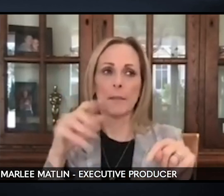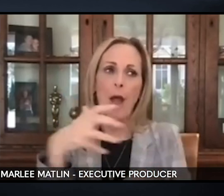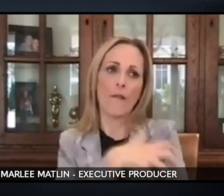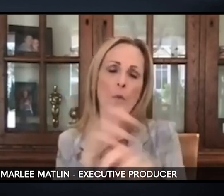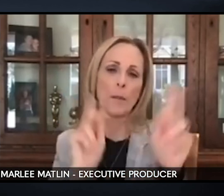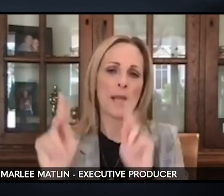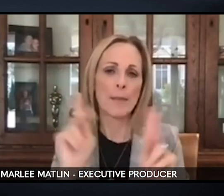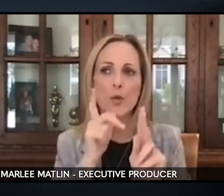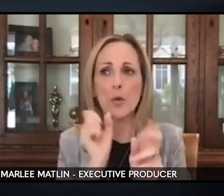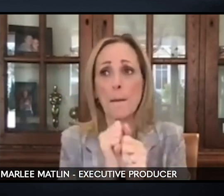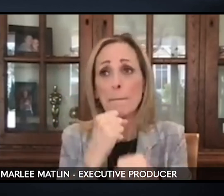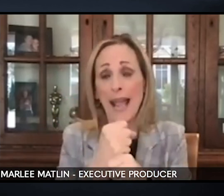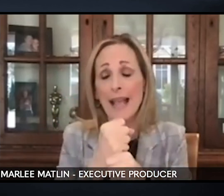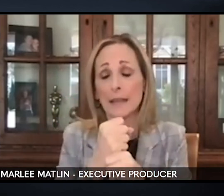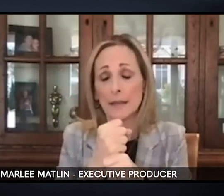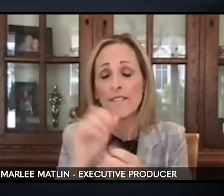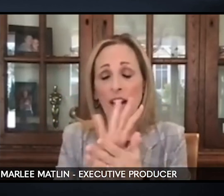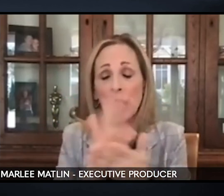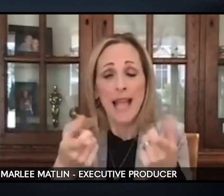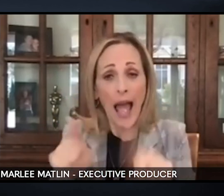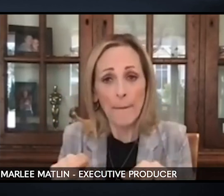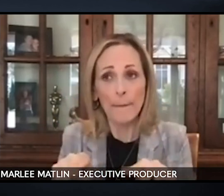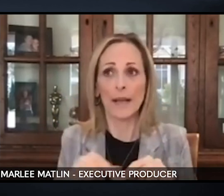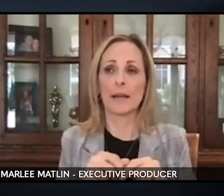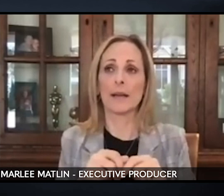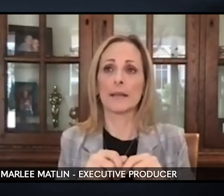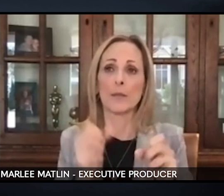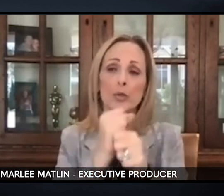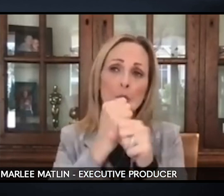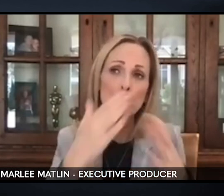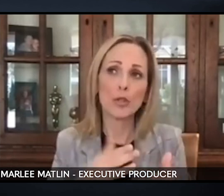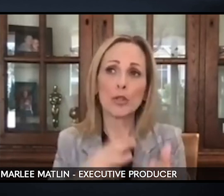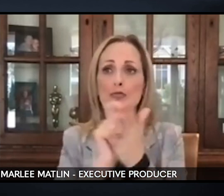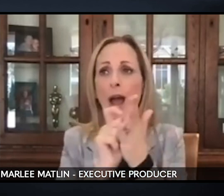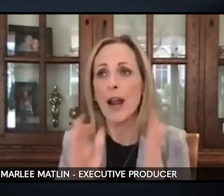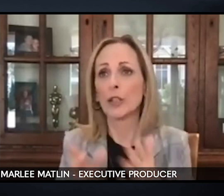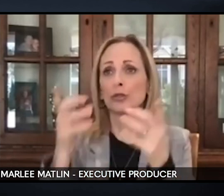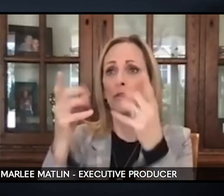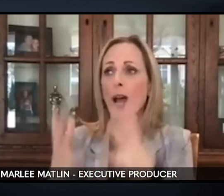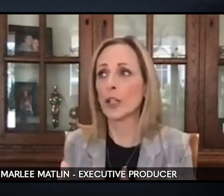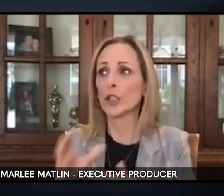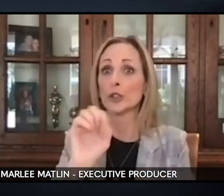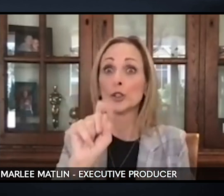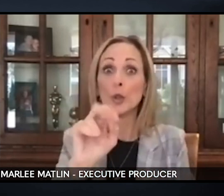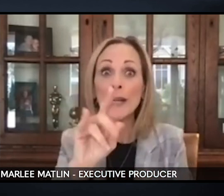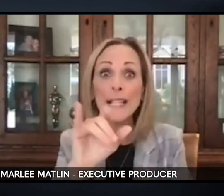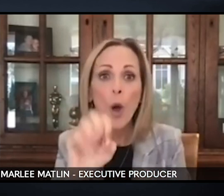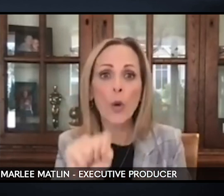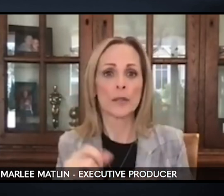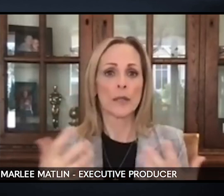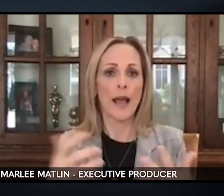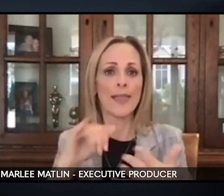industry, powerful people who make films happen. Producers, writers, directors,